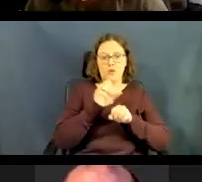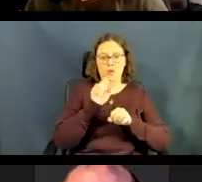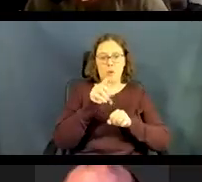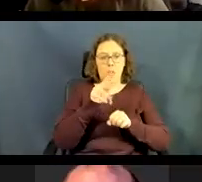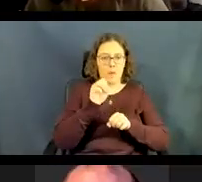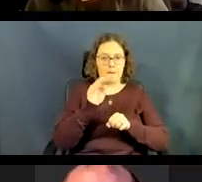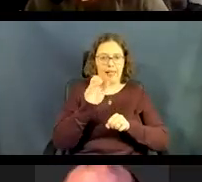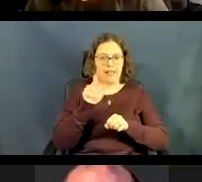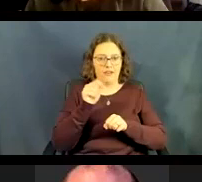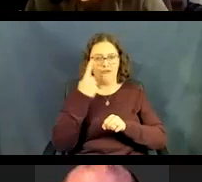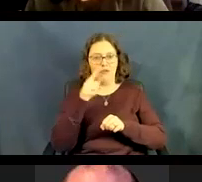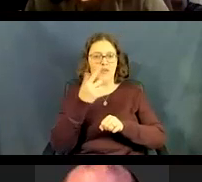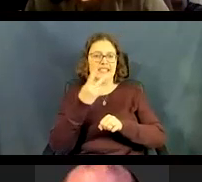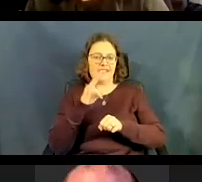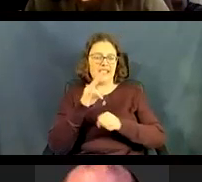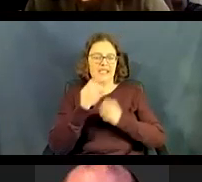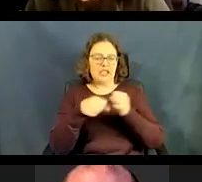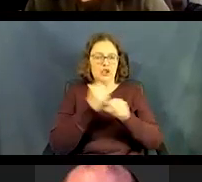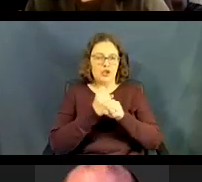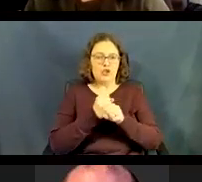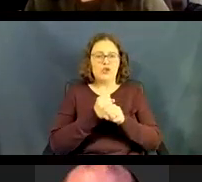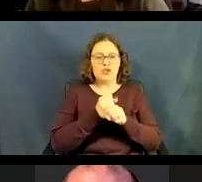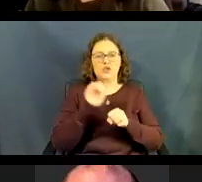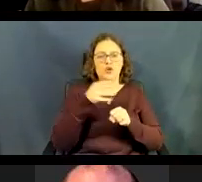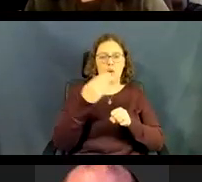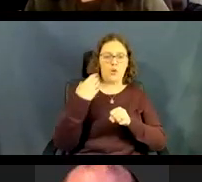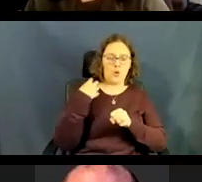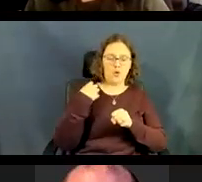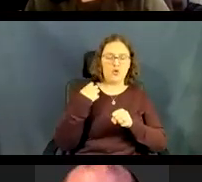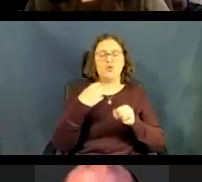Before we move into demonstrating Google sites Brady suggested downloading or printing that How-To-Guide.